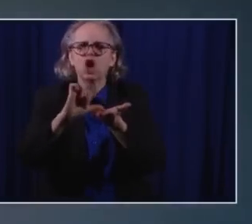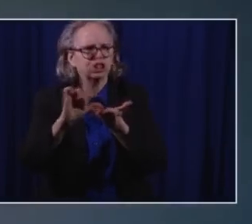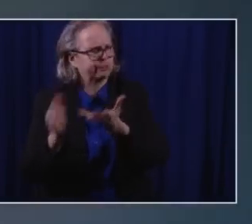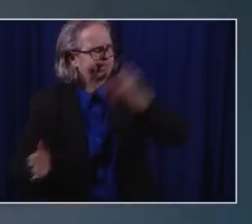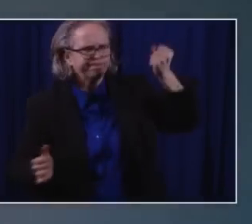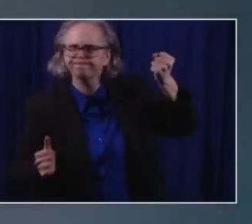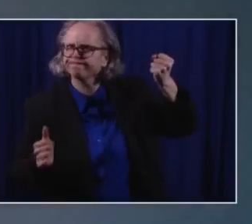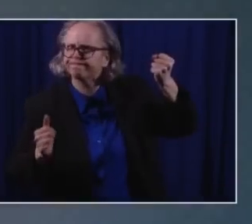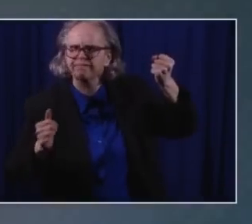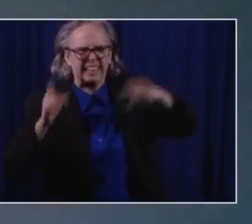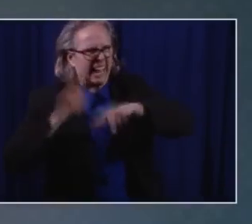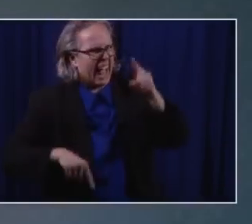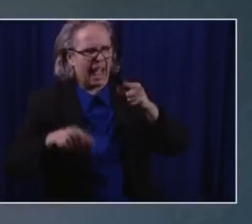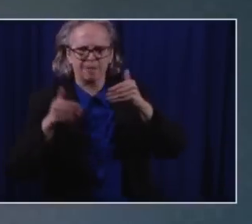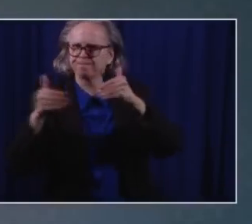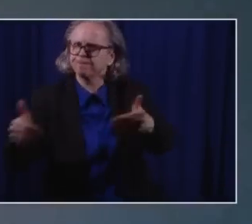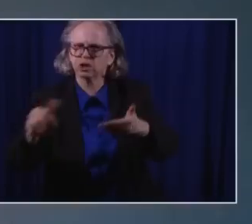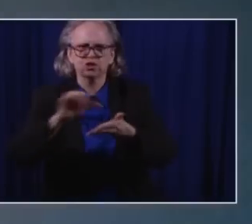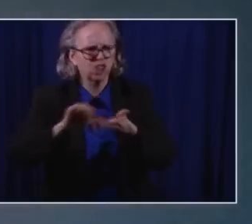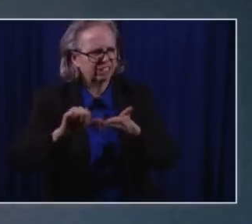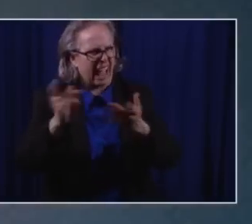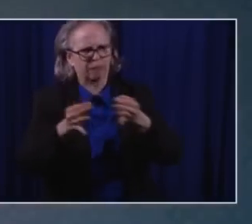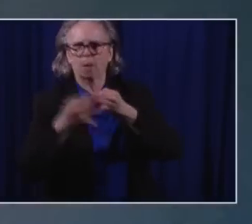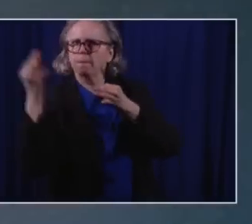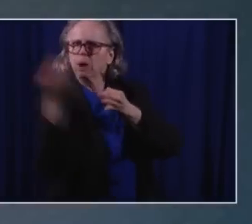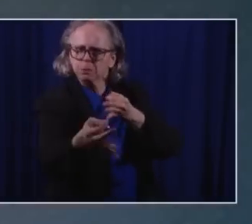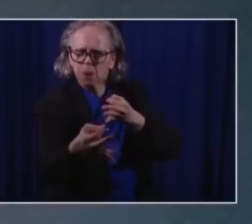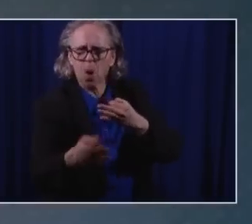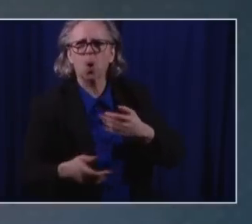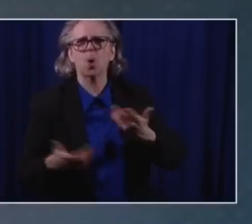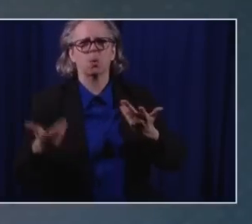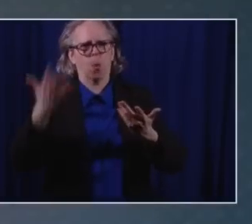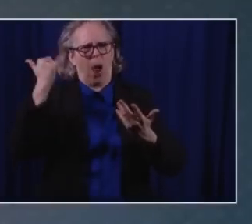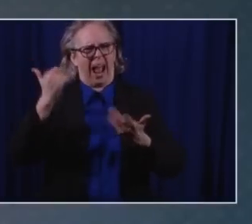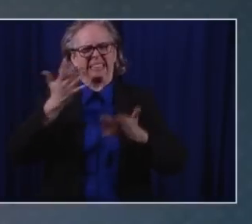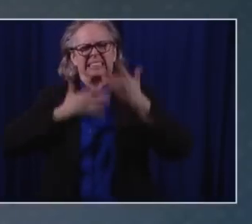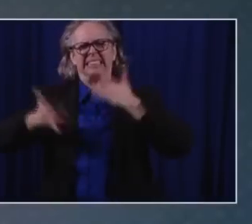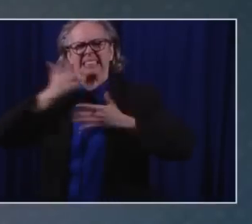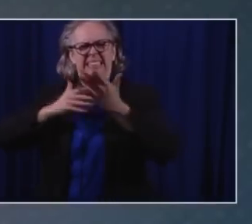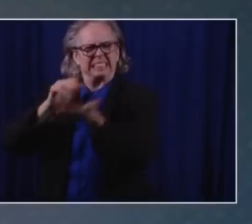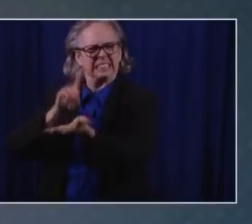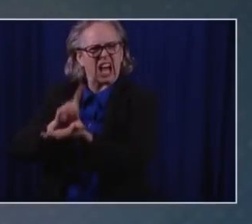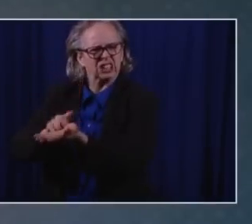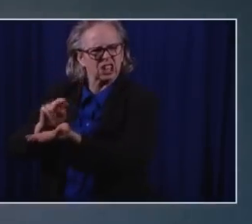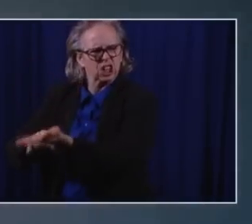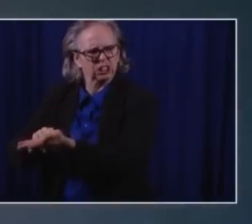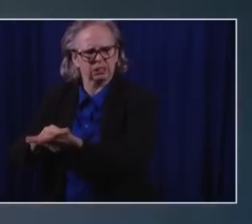surgeries and we took those patients who would have been doing all the caregivers excuse